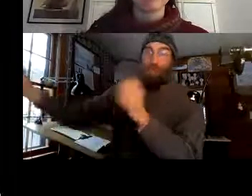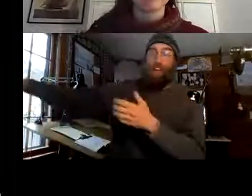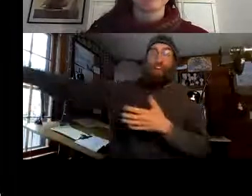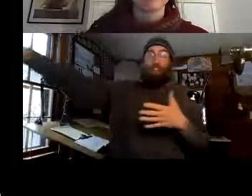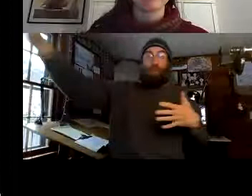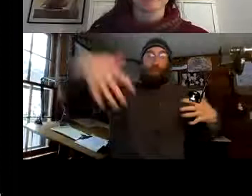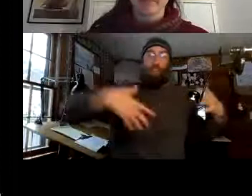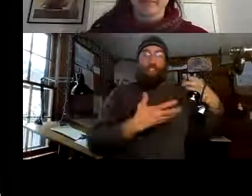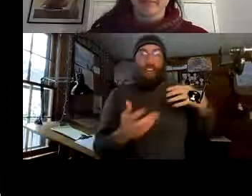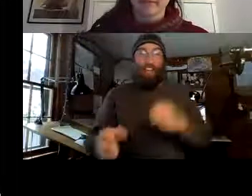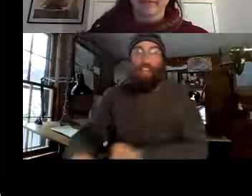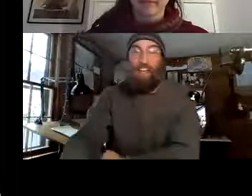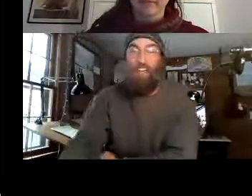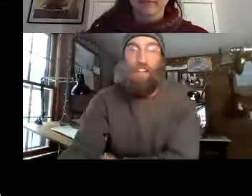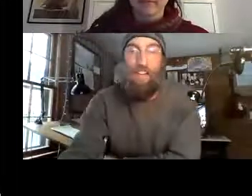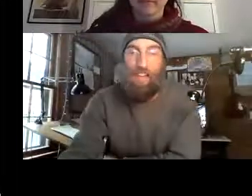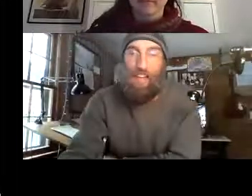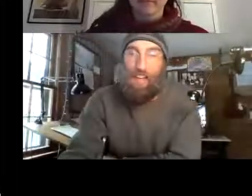by inviting other people to take the stage here.